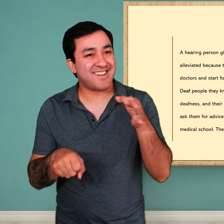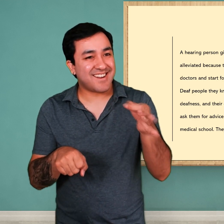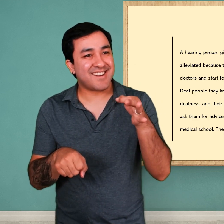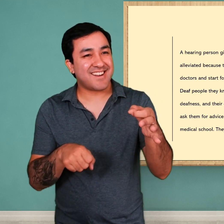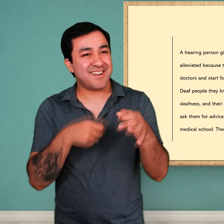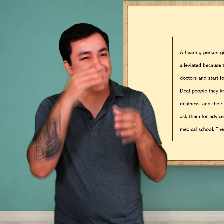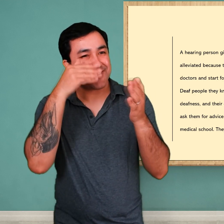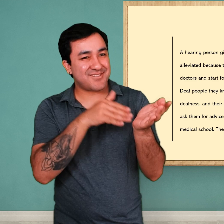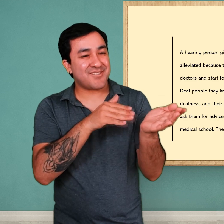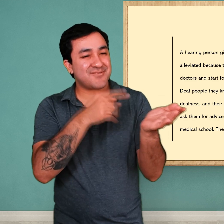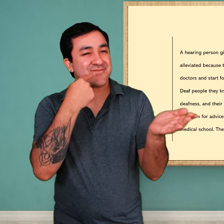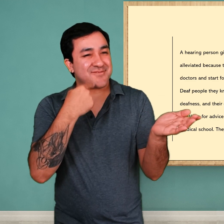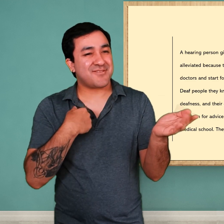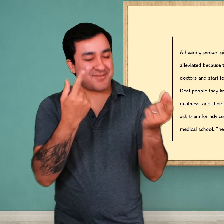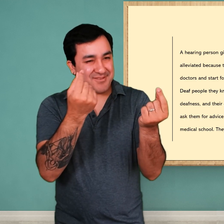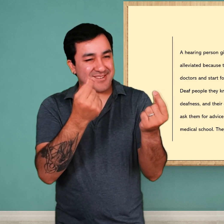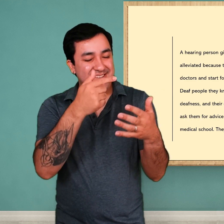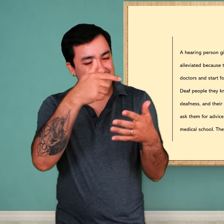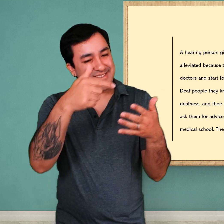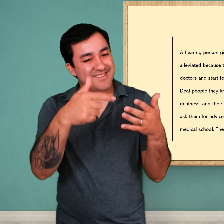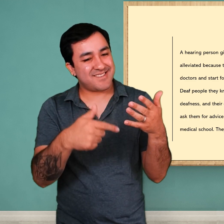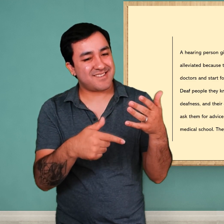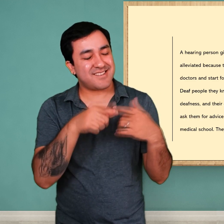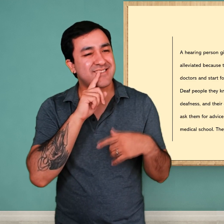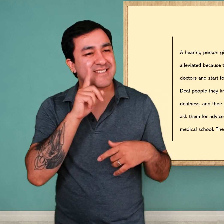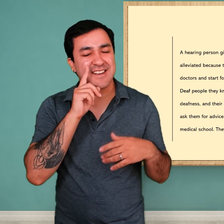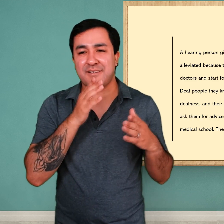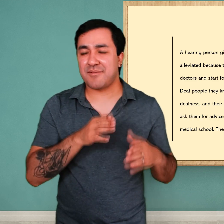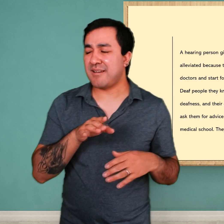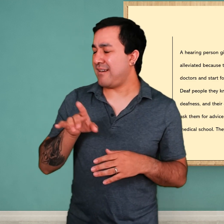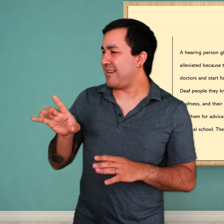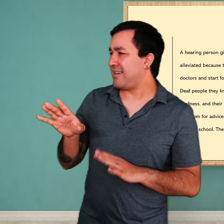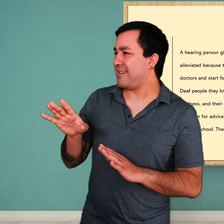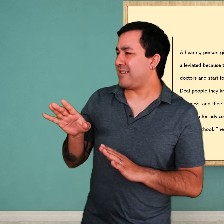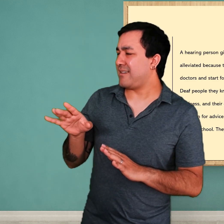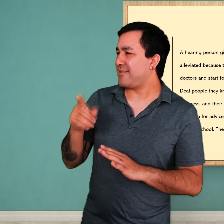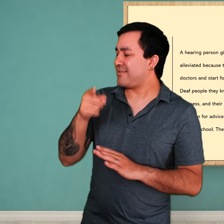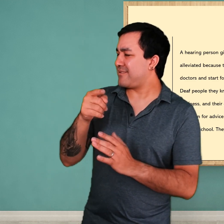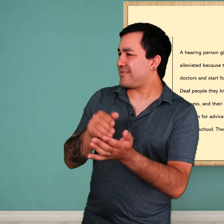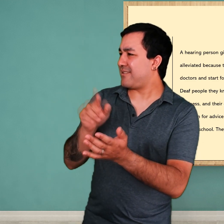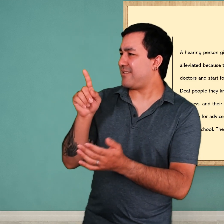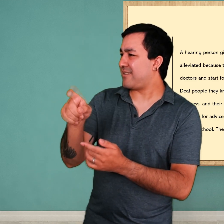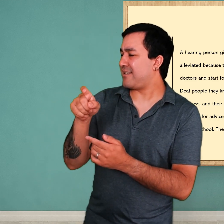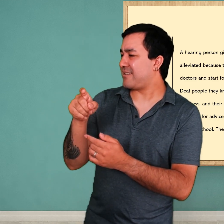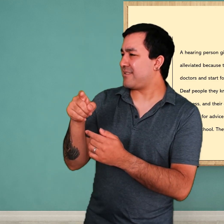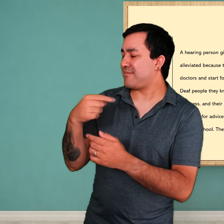and their doctor’s instructions. The Deaf person asks why they did not ask them for advice and the